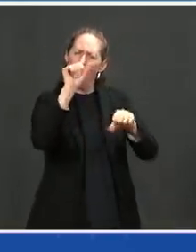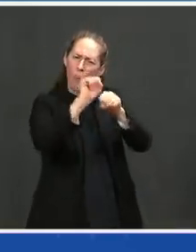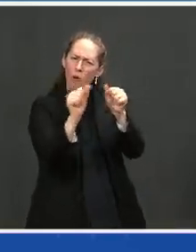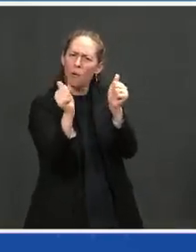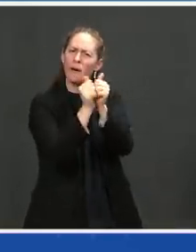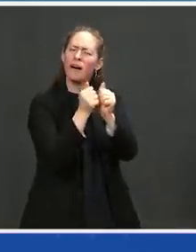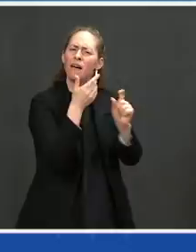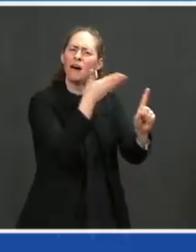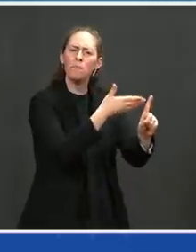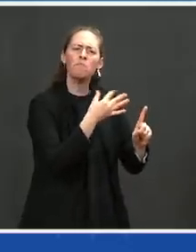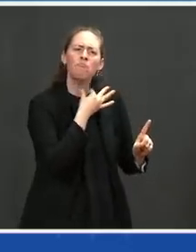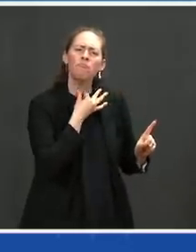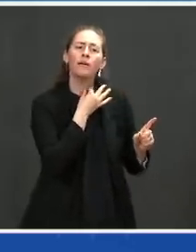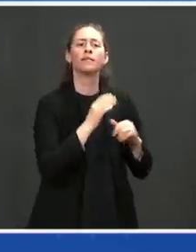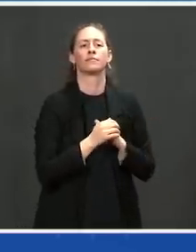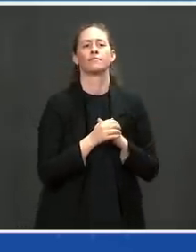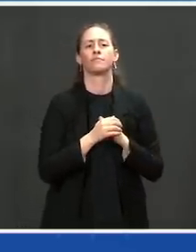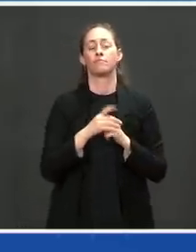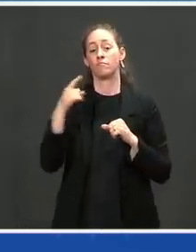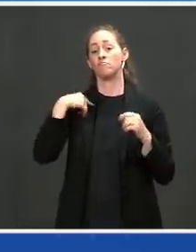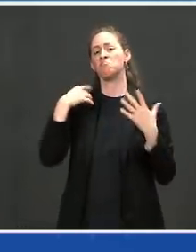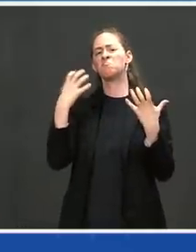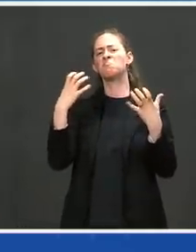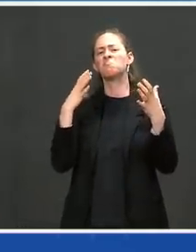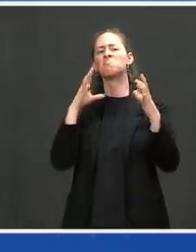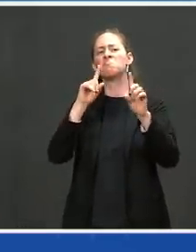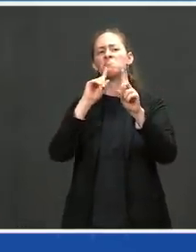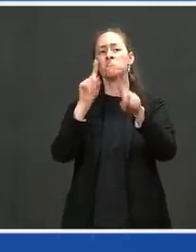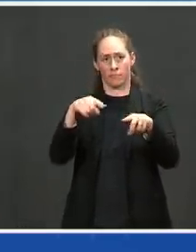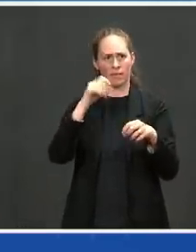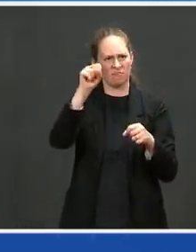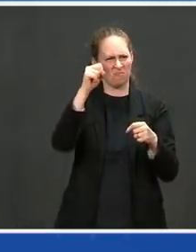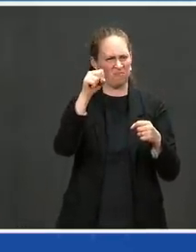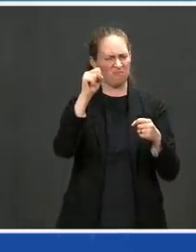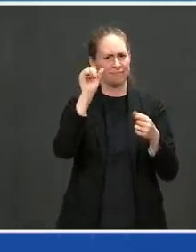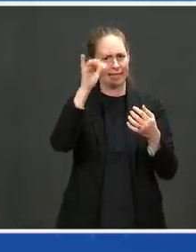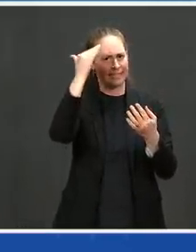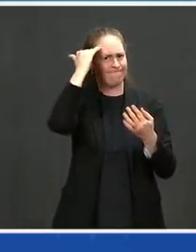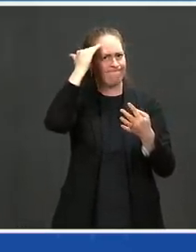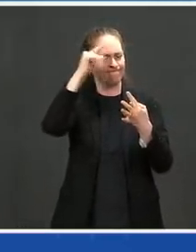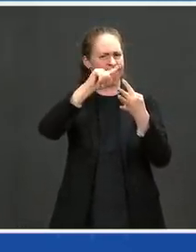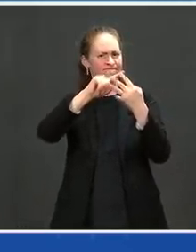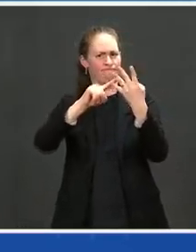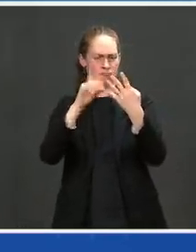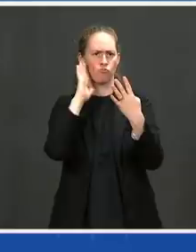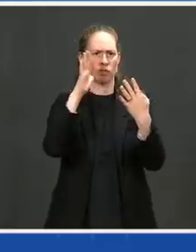The question is, the priorities as they come and land on my plate. Let's go to the first question you asked --